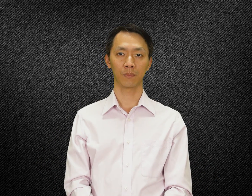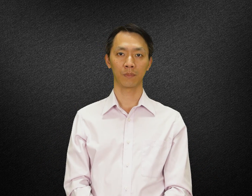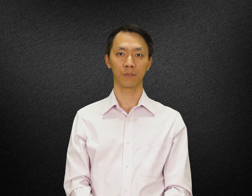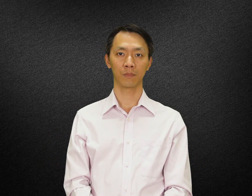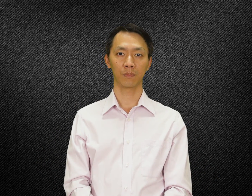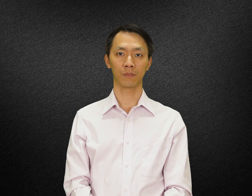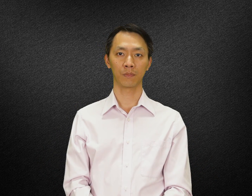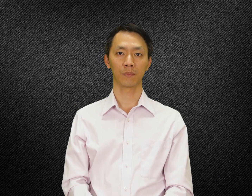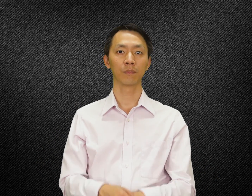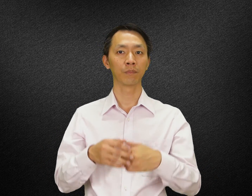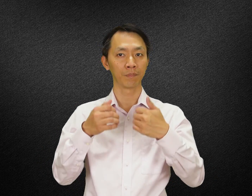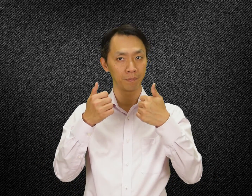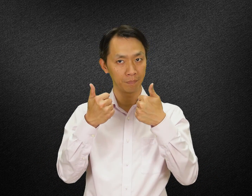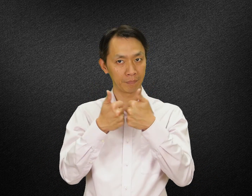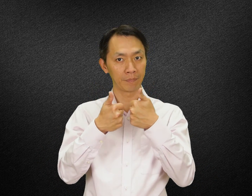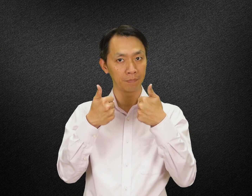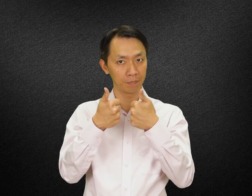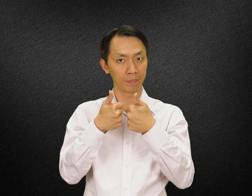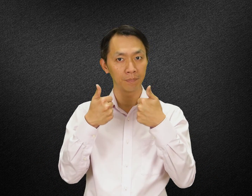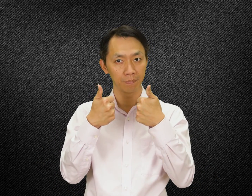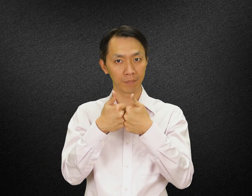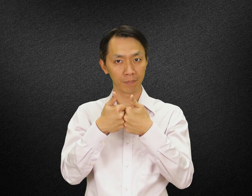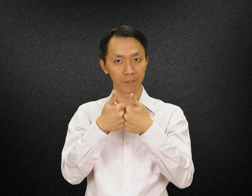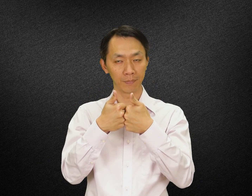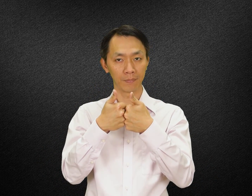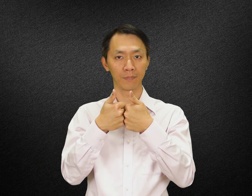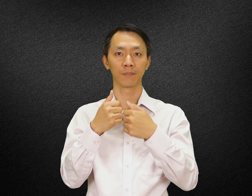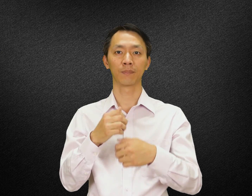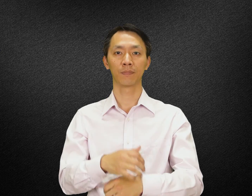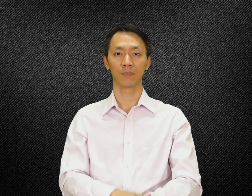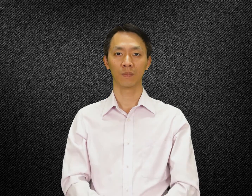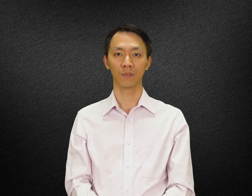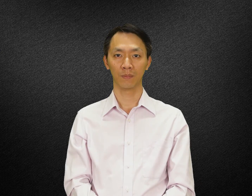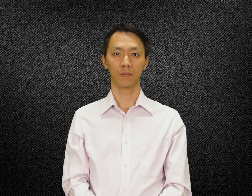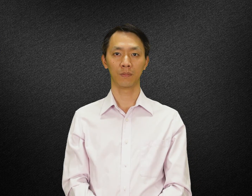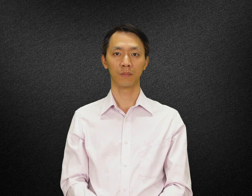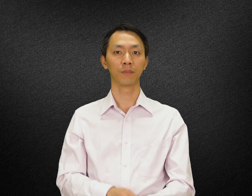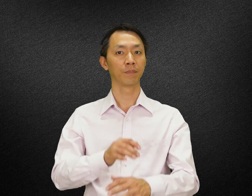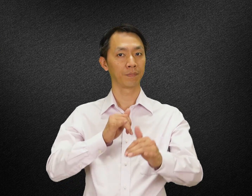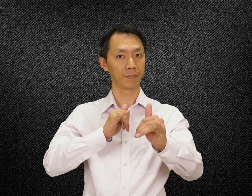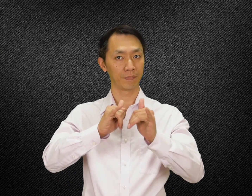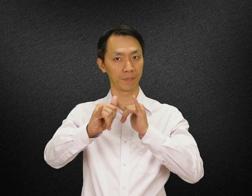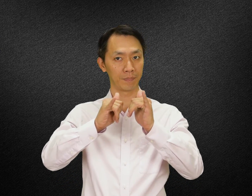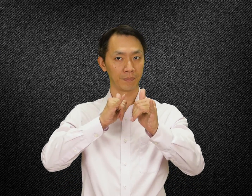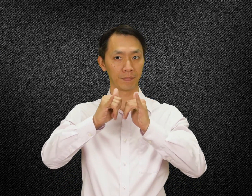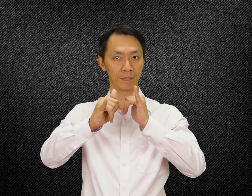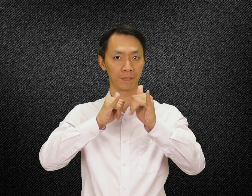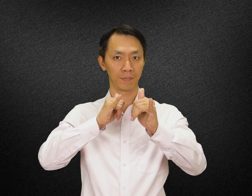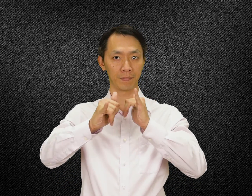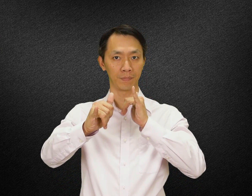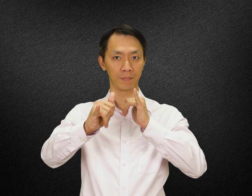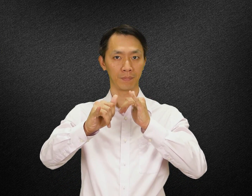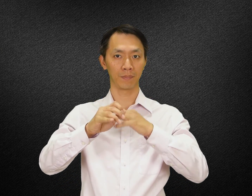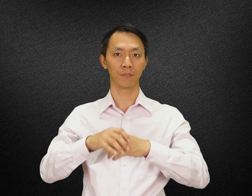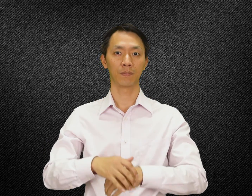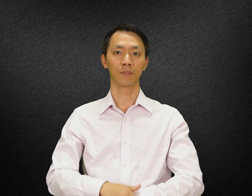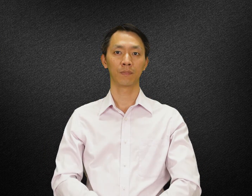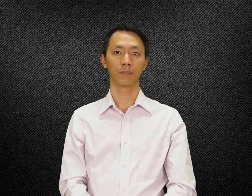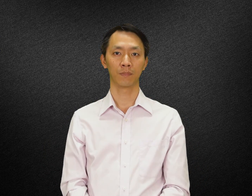meeting society